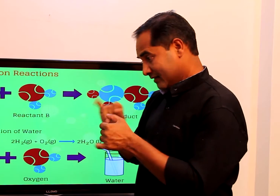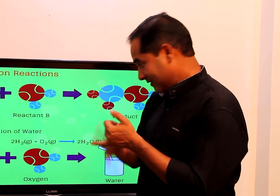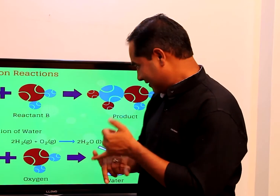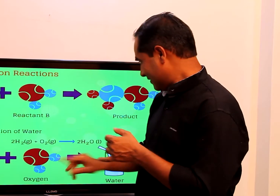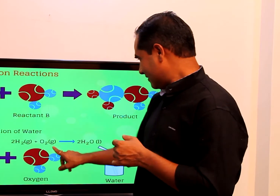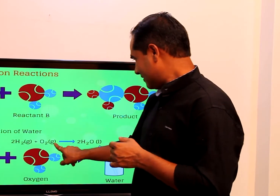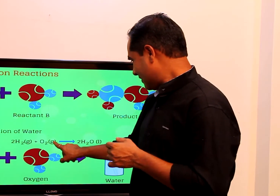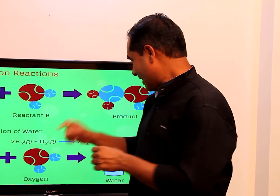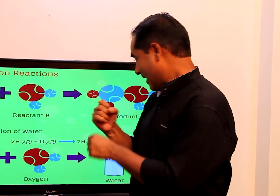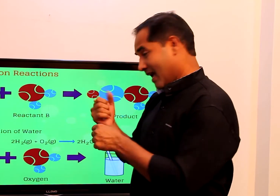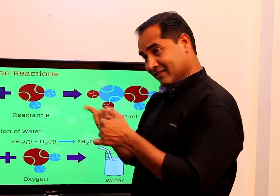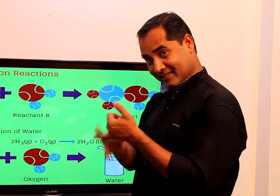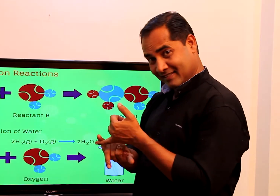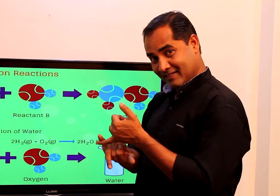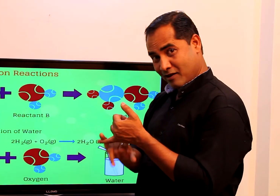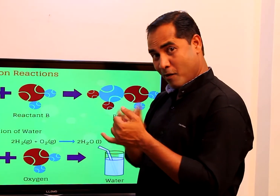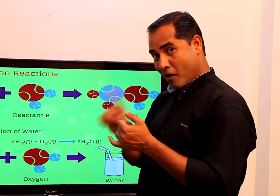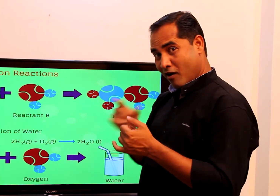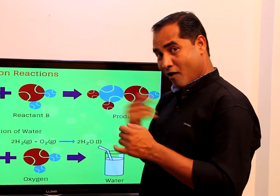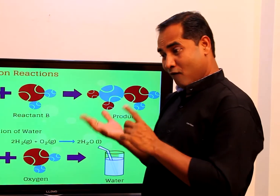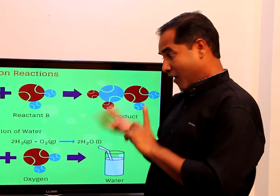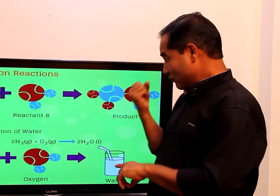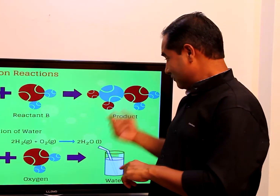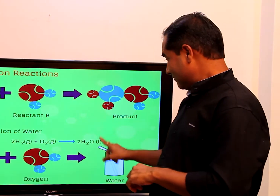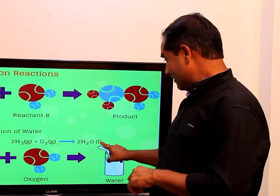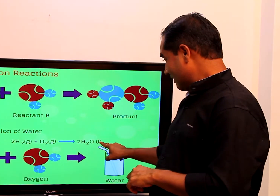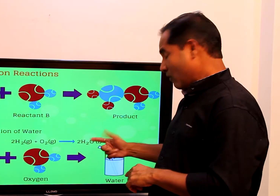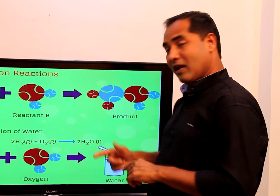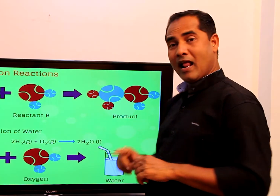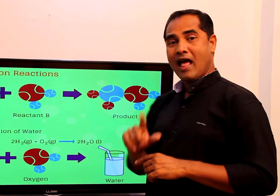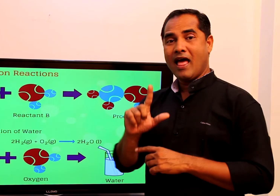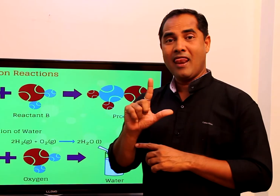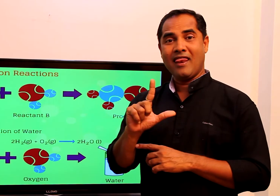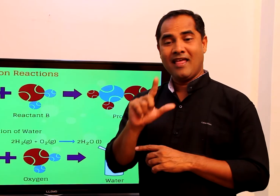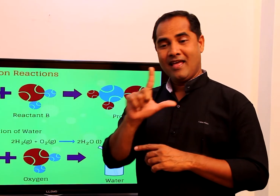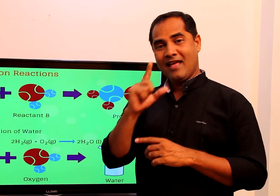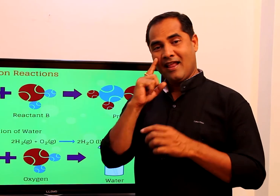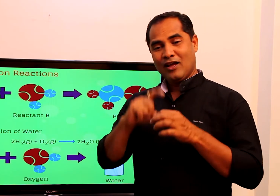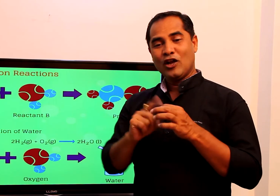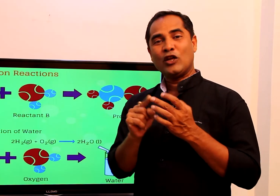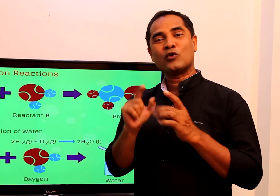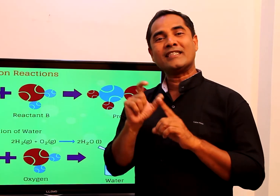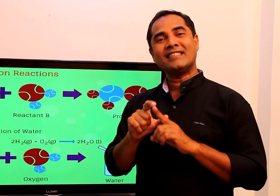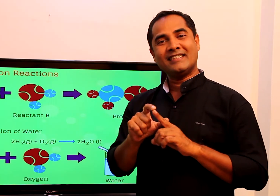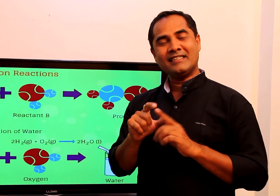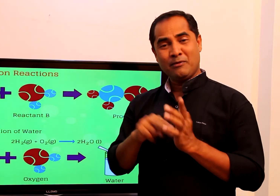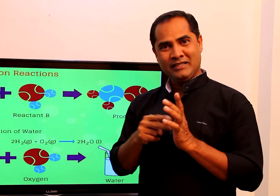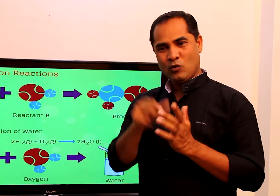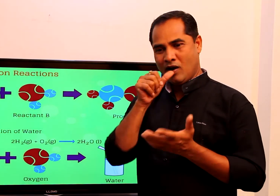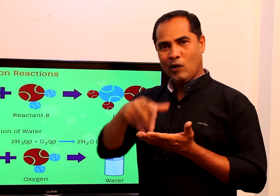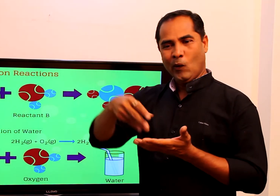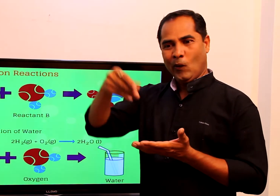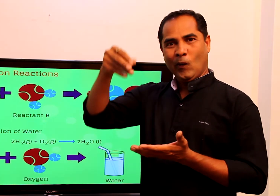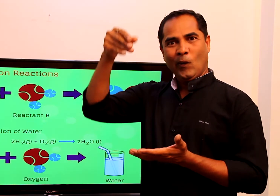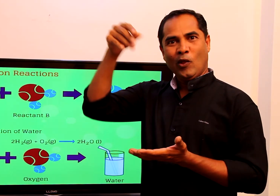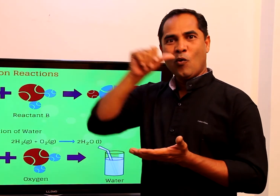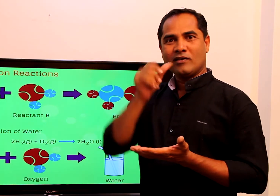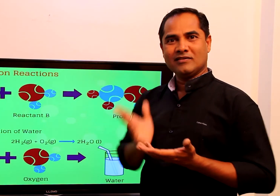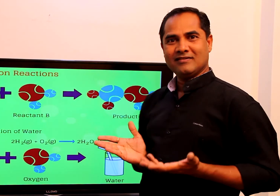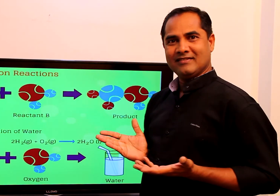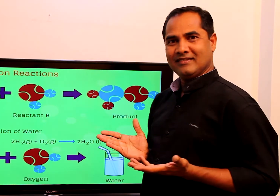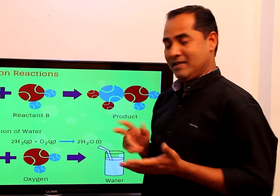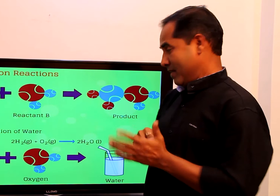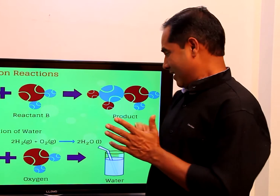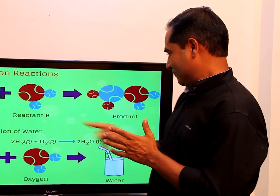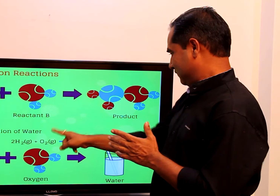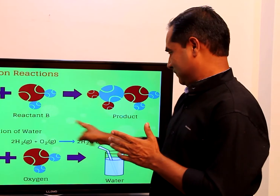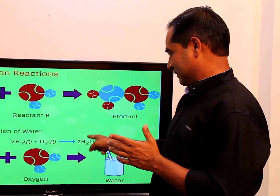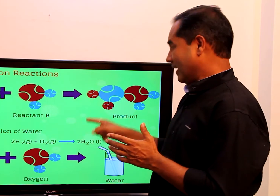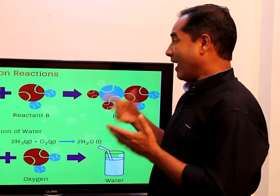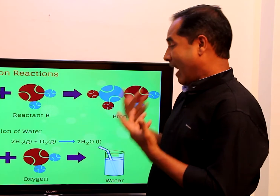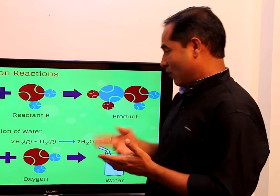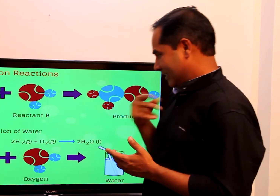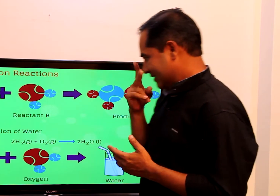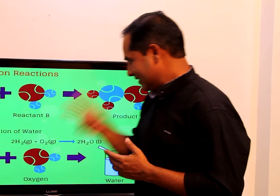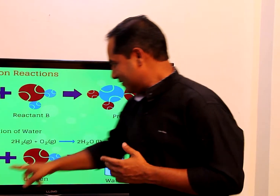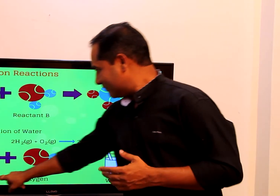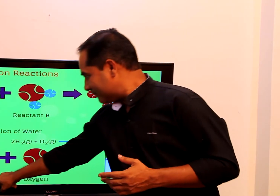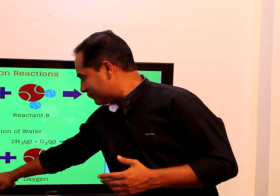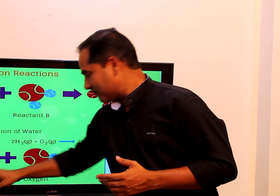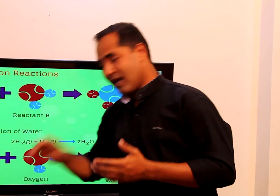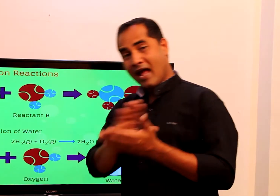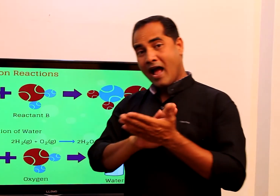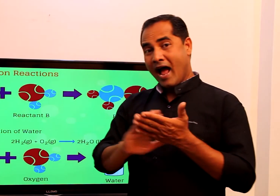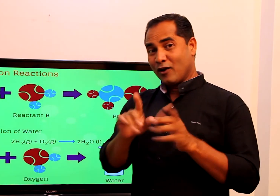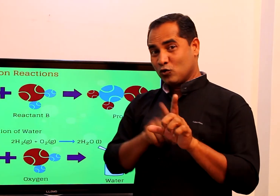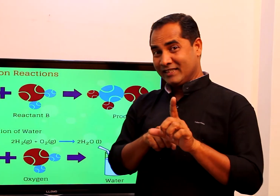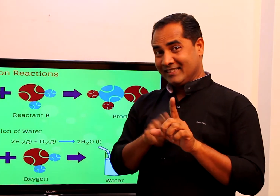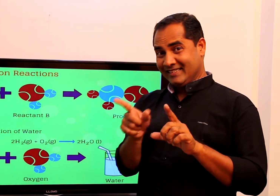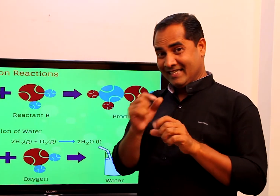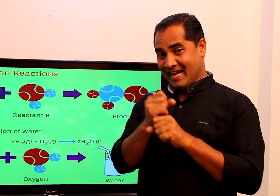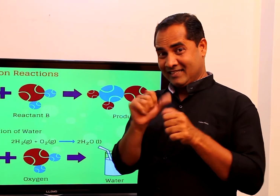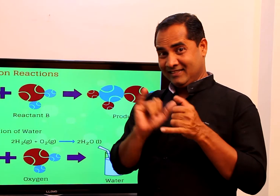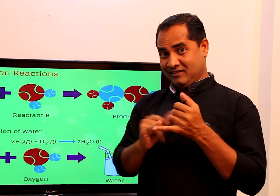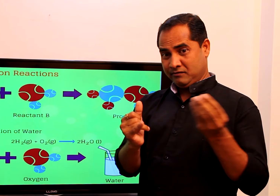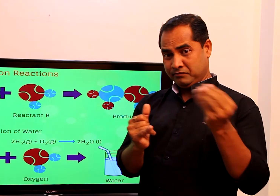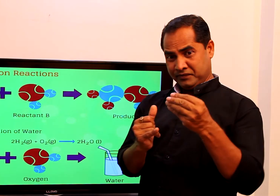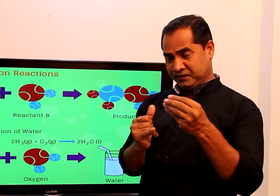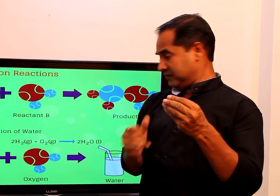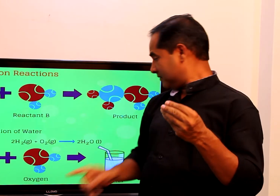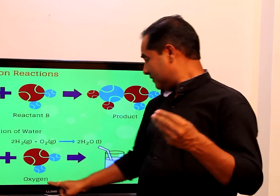So two gases combine to form the liquid, which is water. Again you can see in the picture :